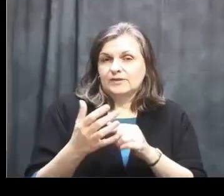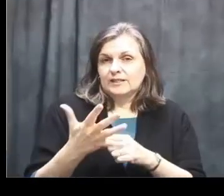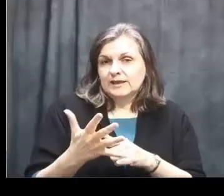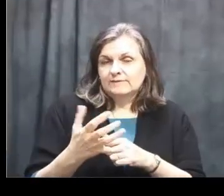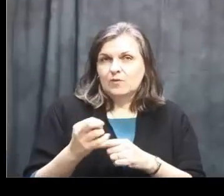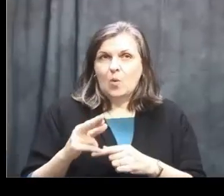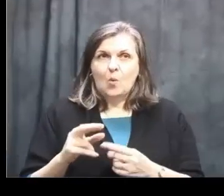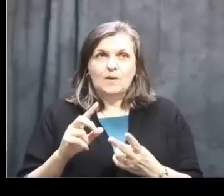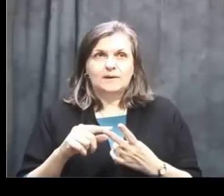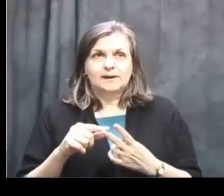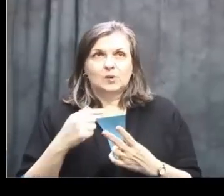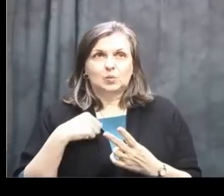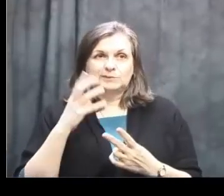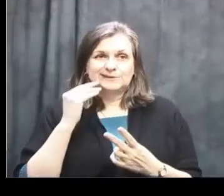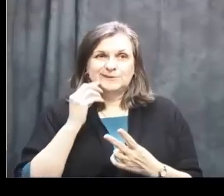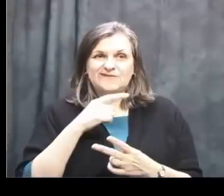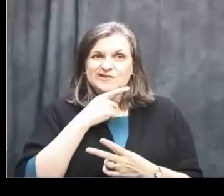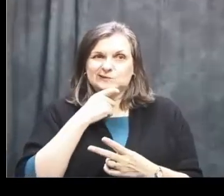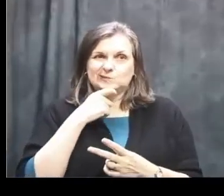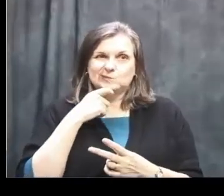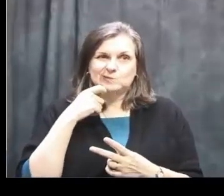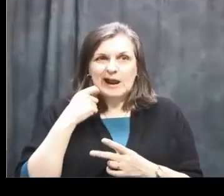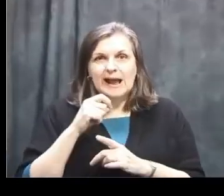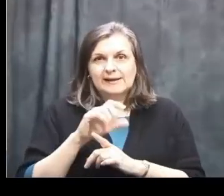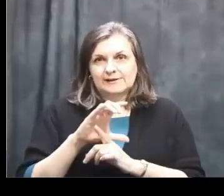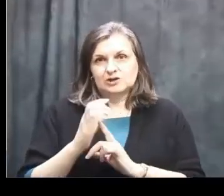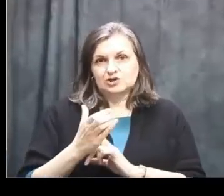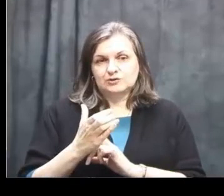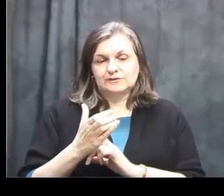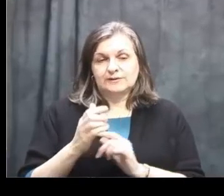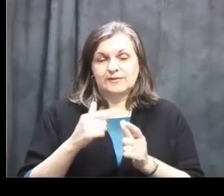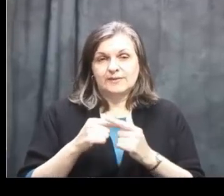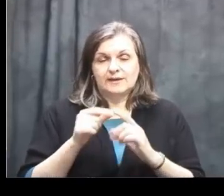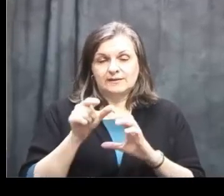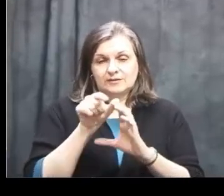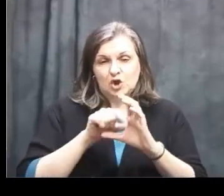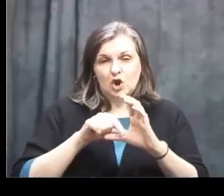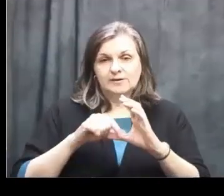or we are under extreme drought potential conditions